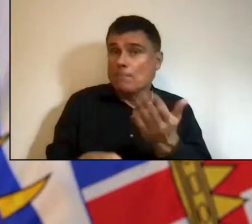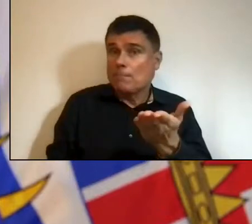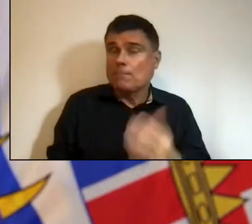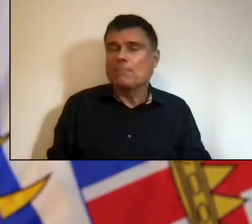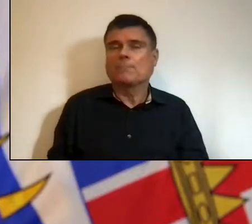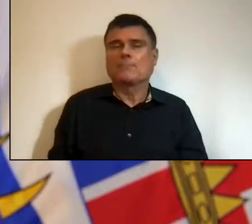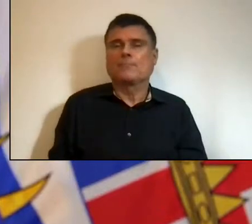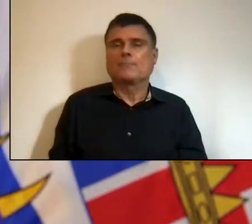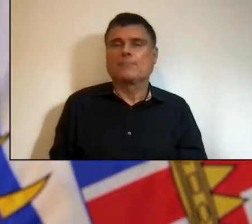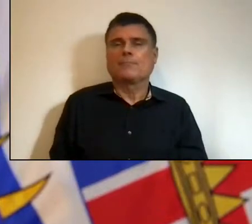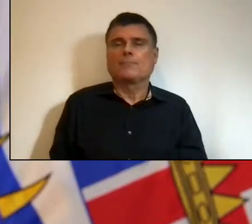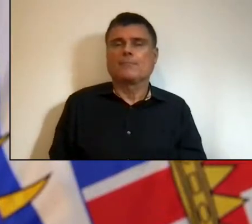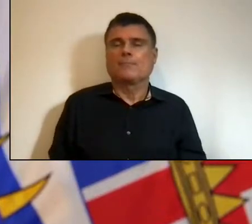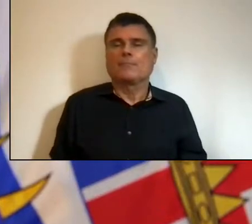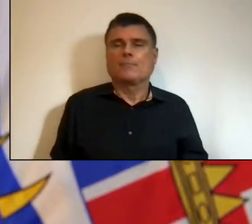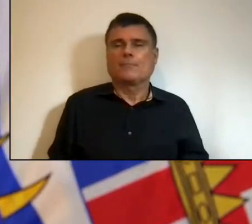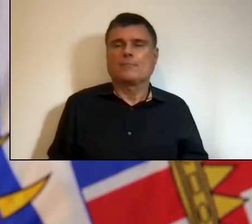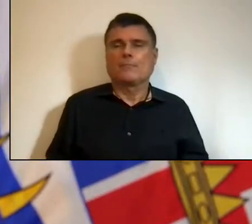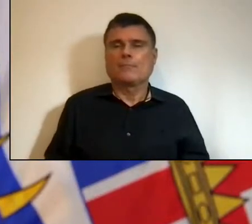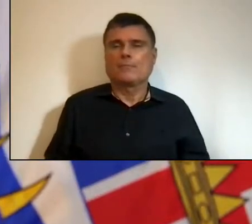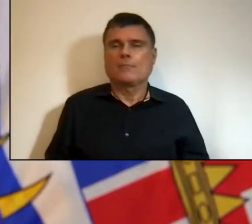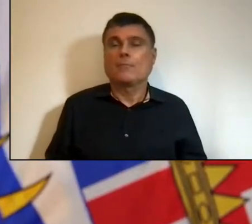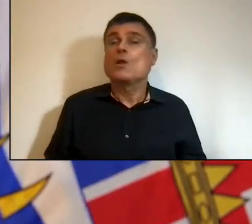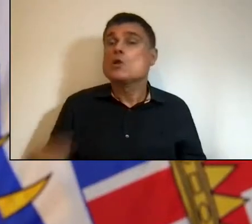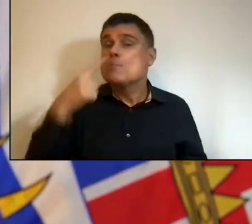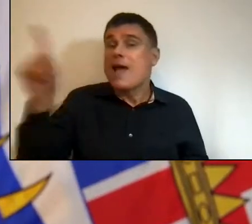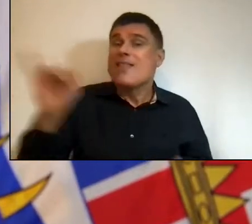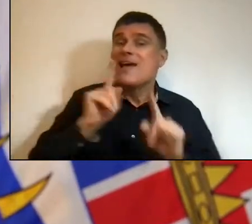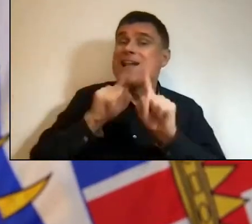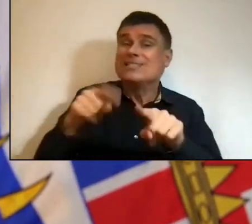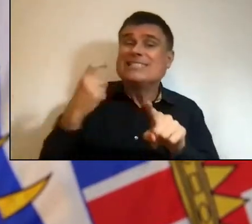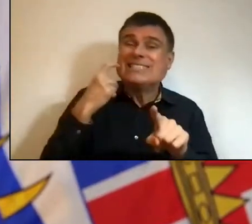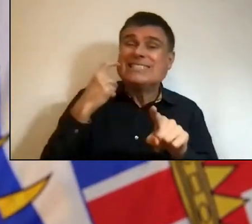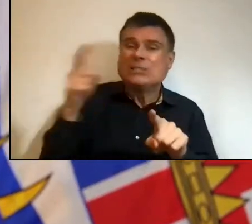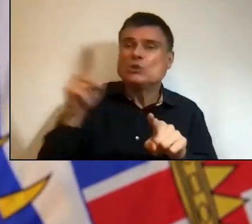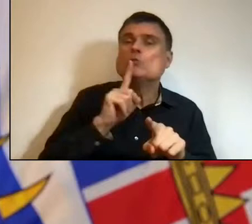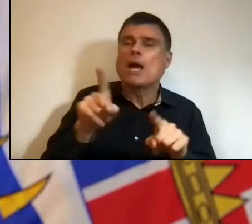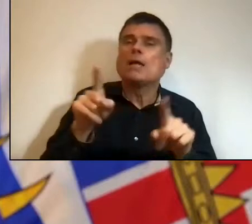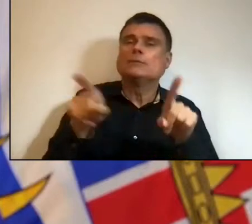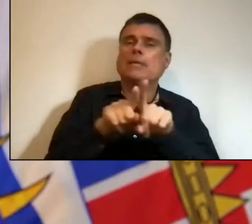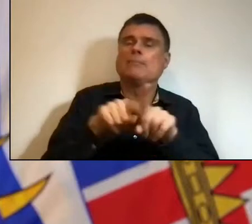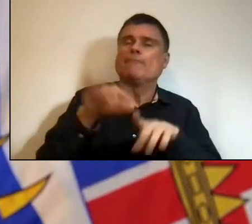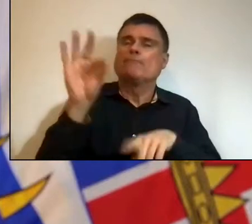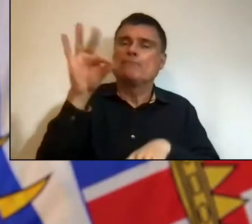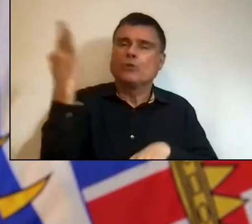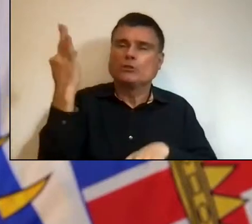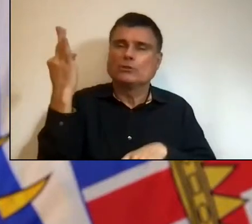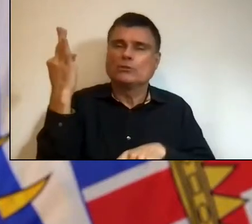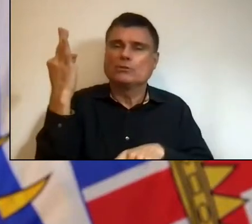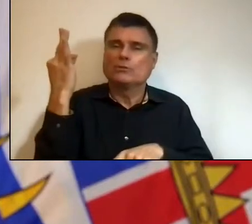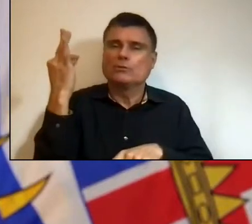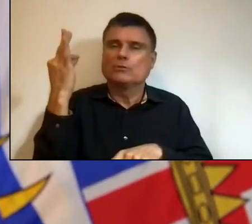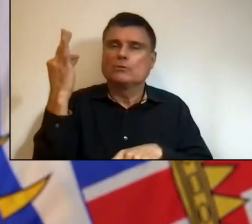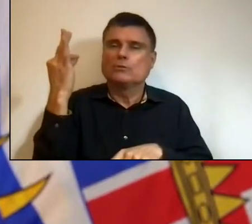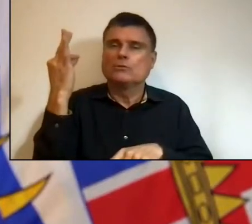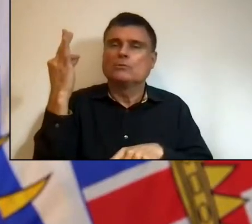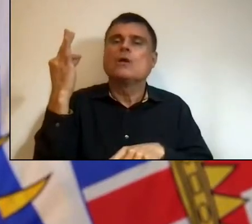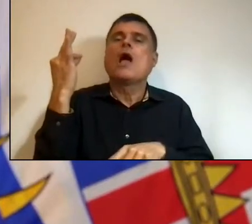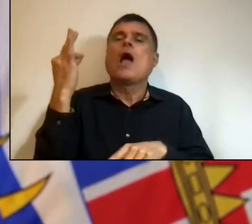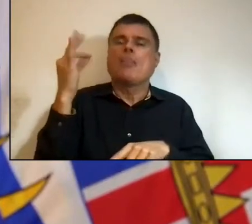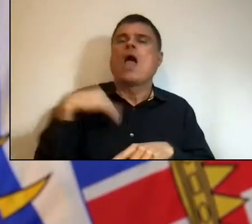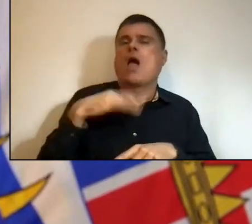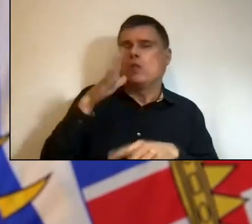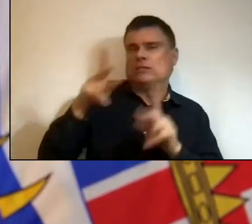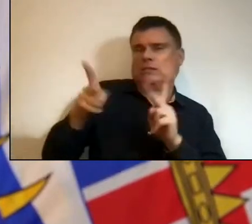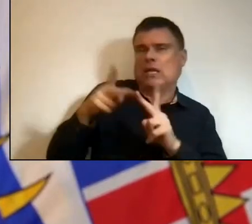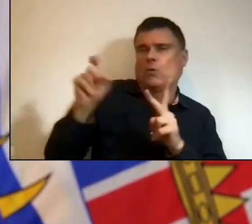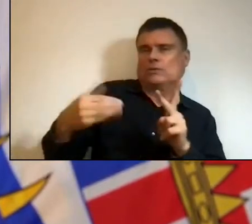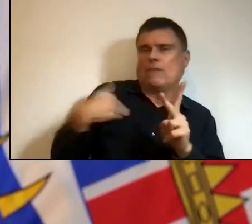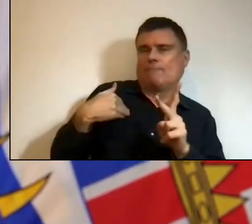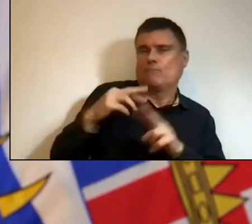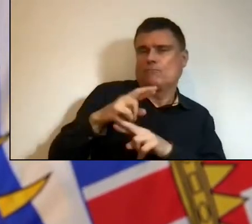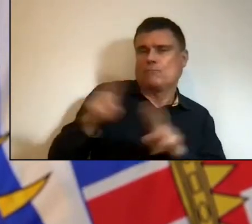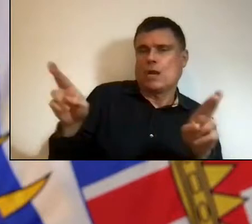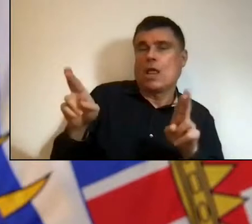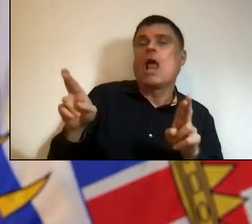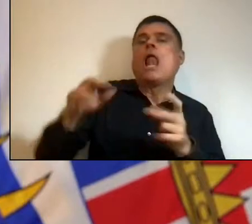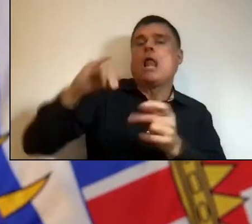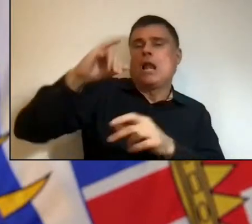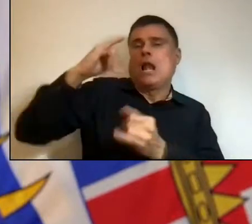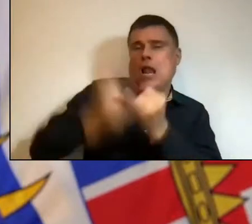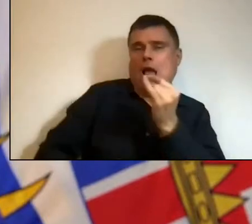in French as well. We'll do it